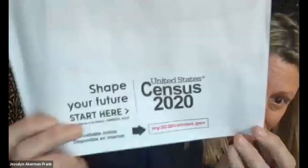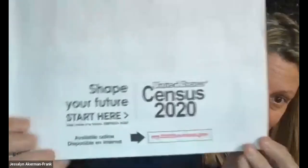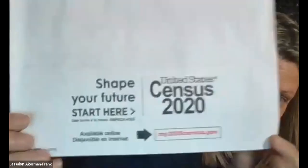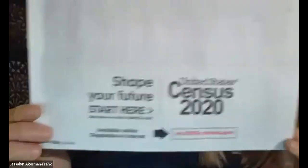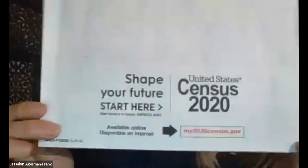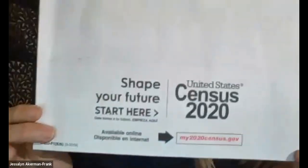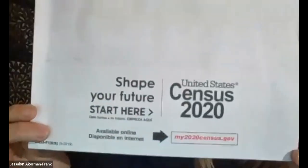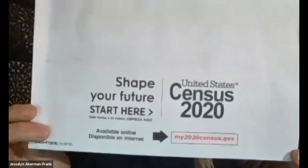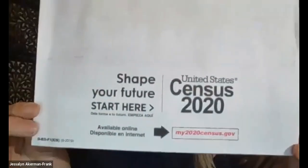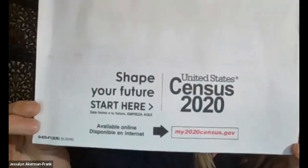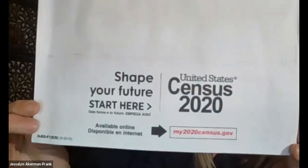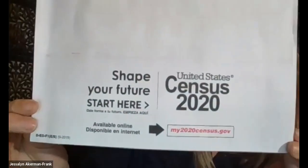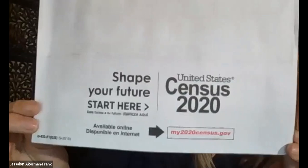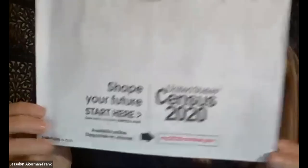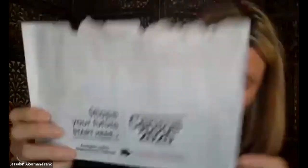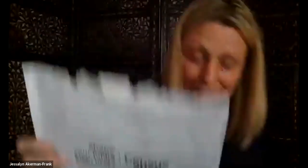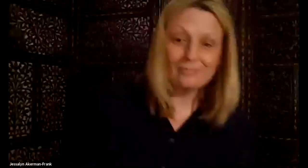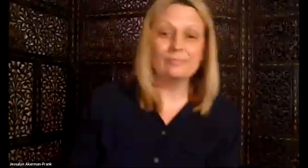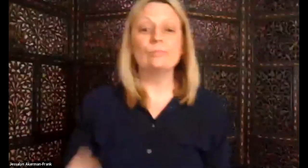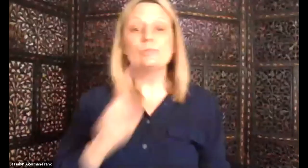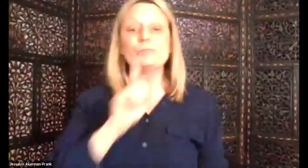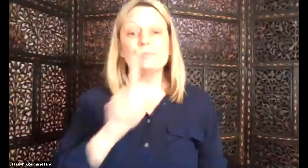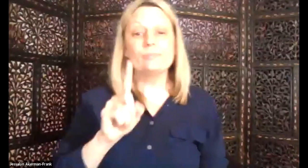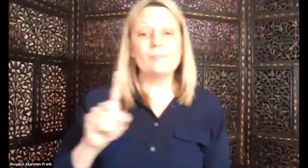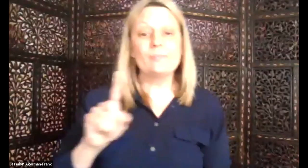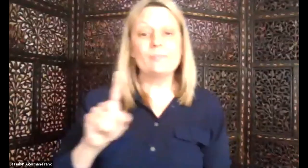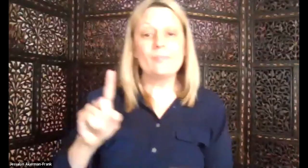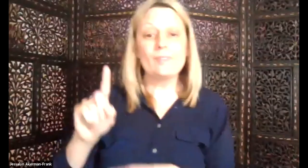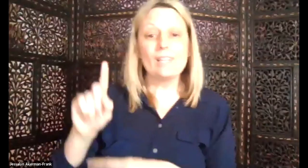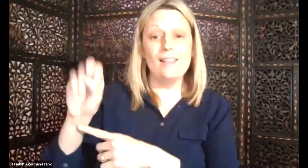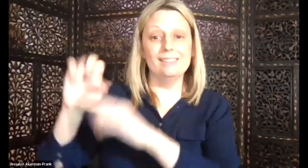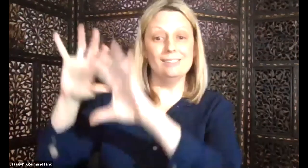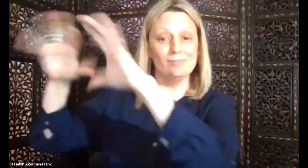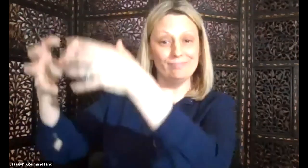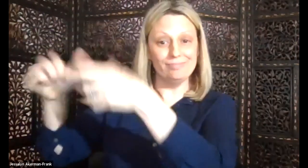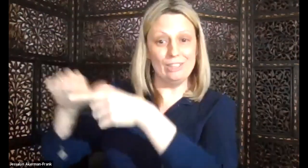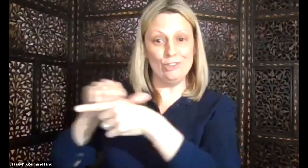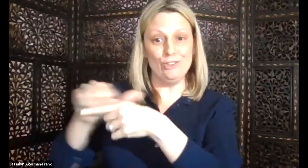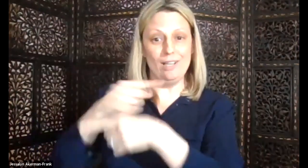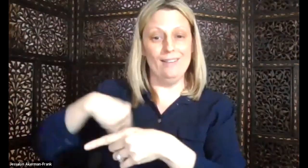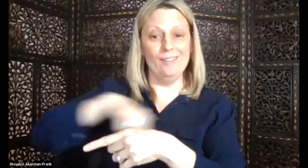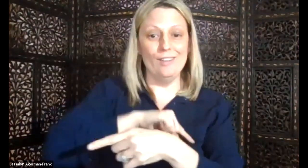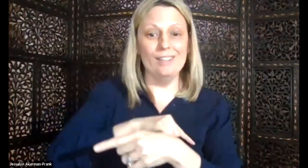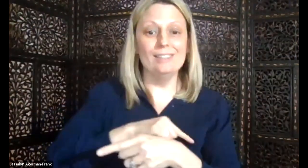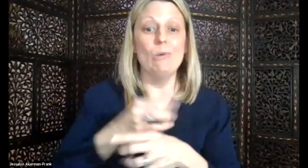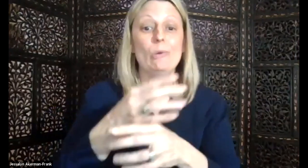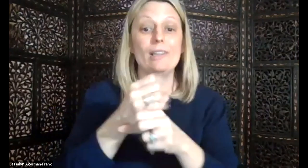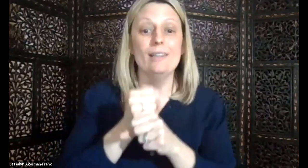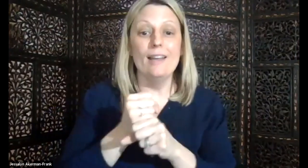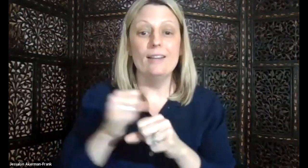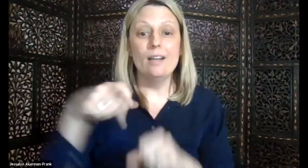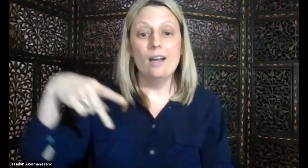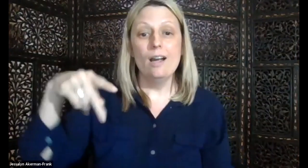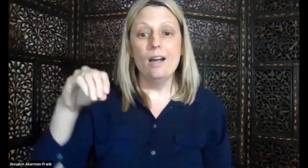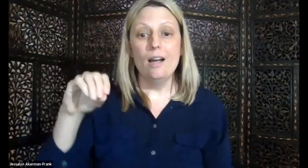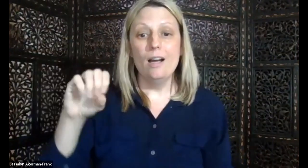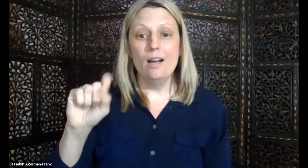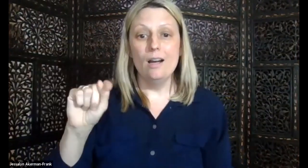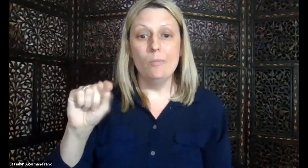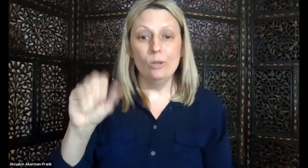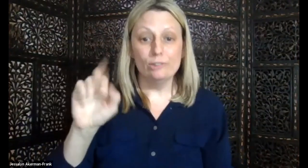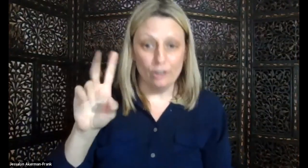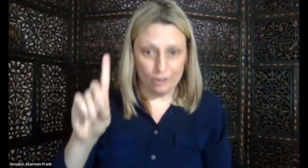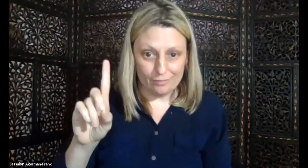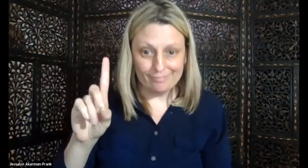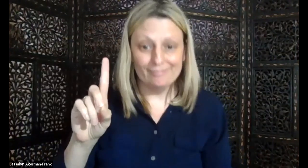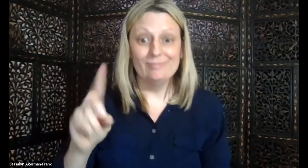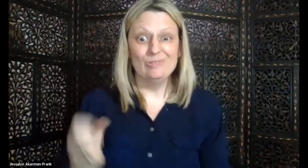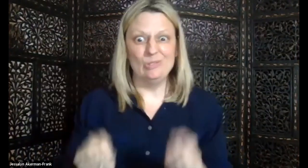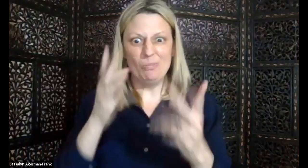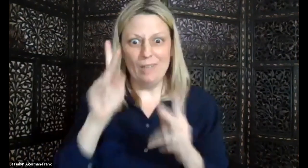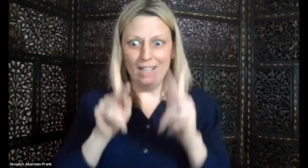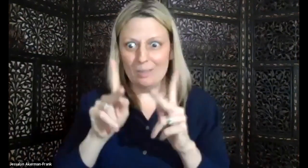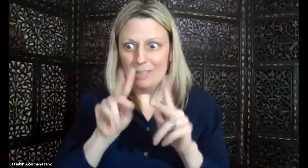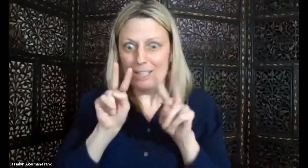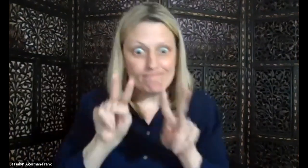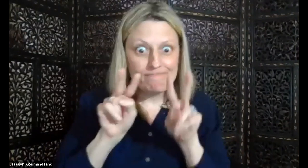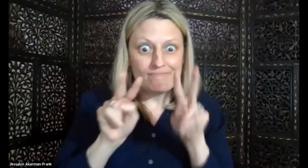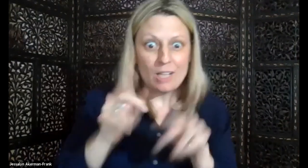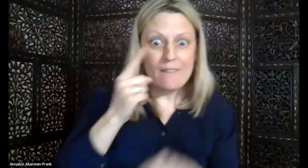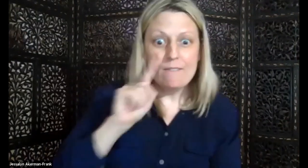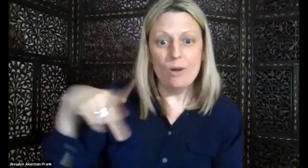this.